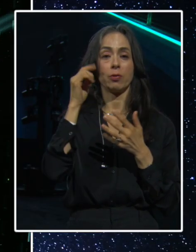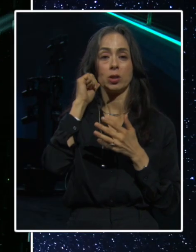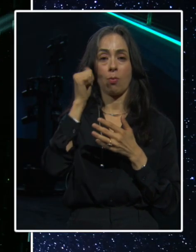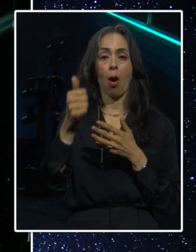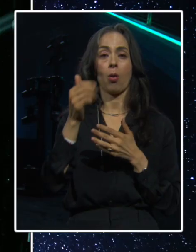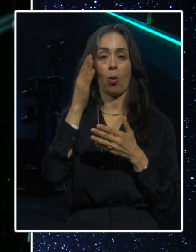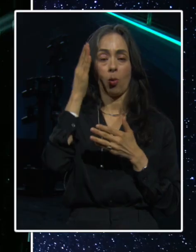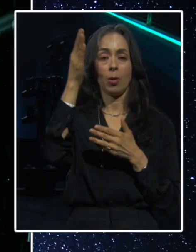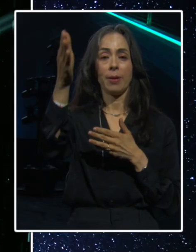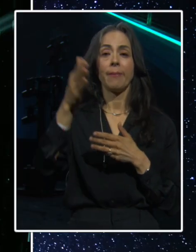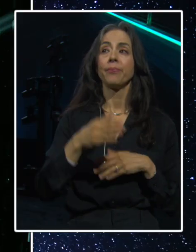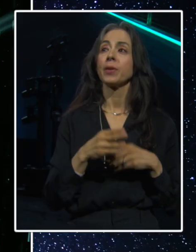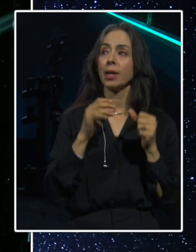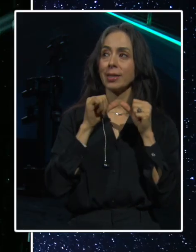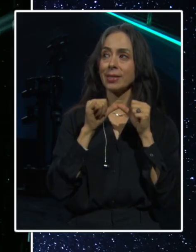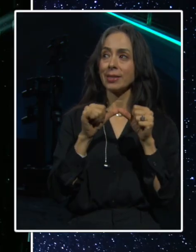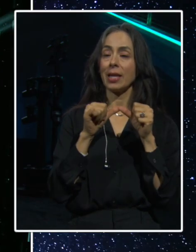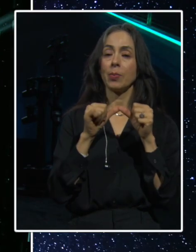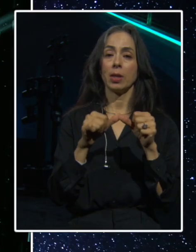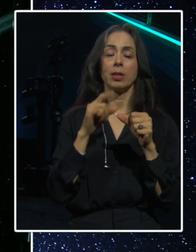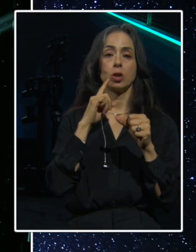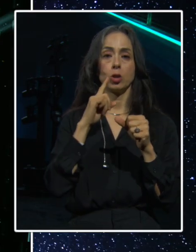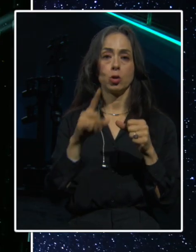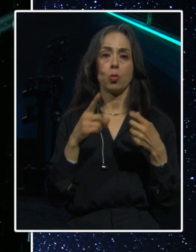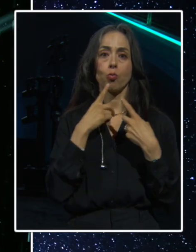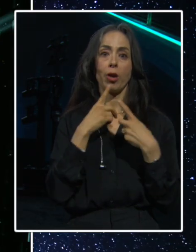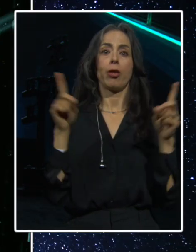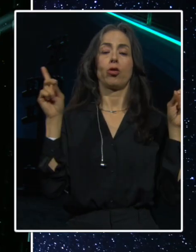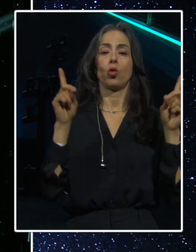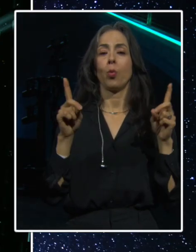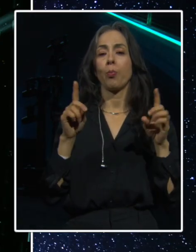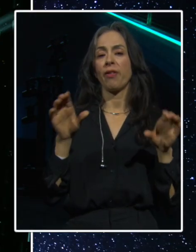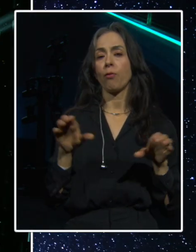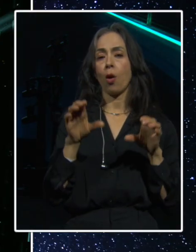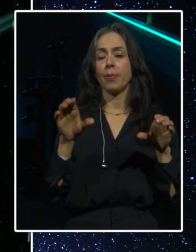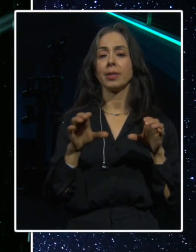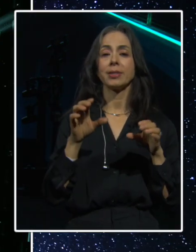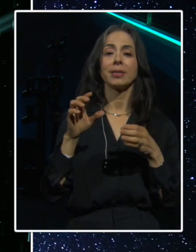Bringing improved sustainability to breakthrough performance in the data center,